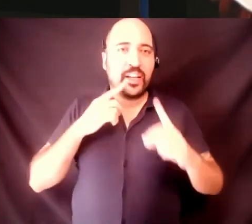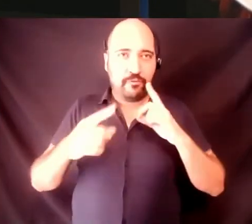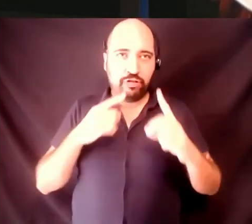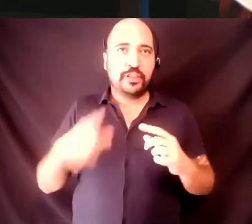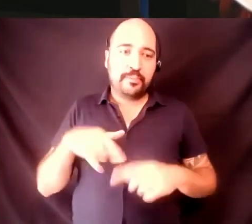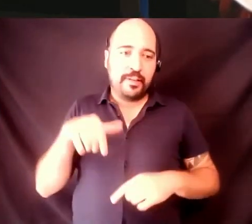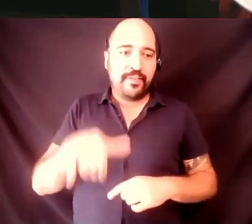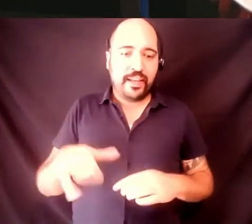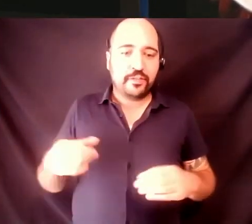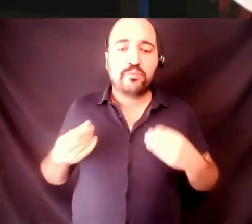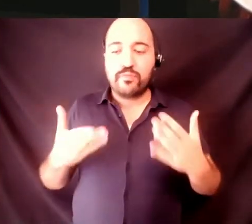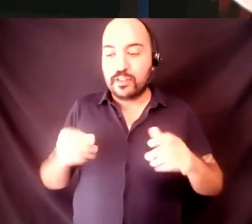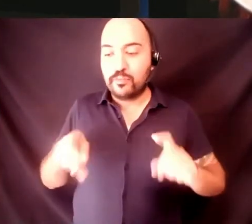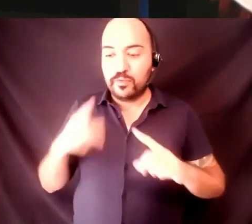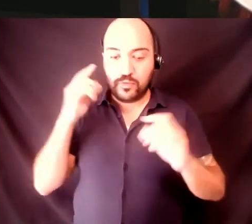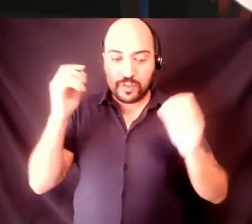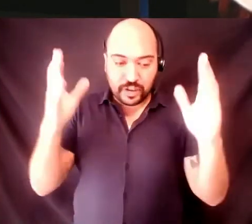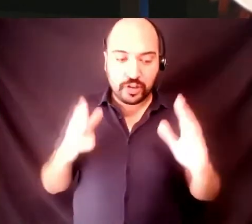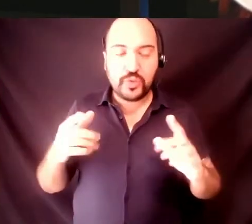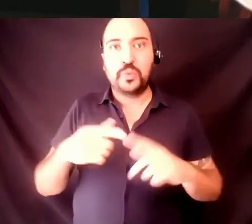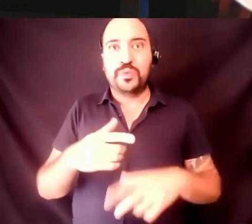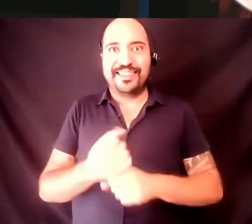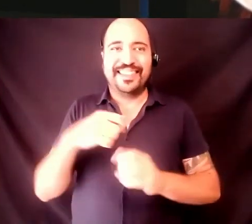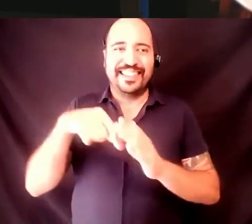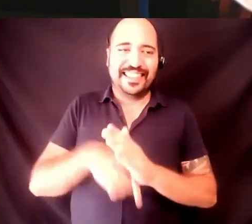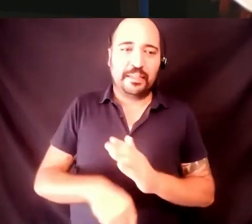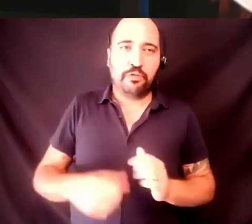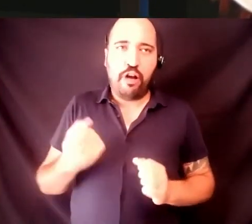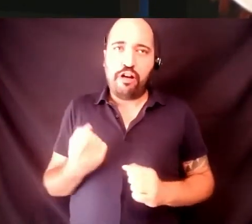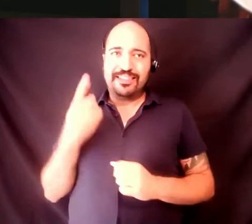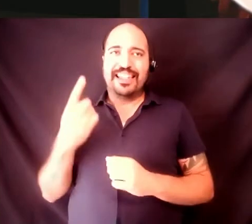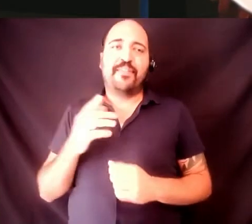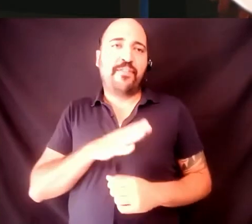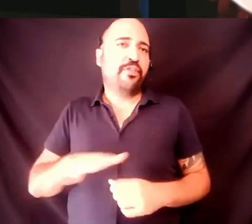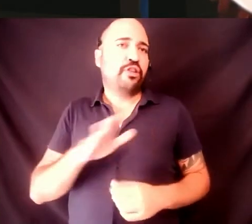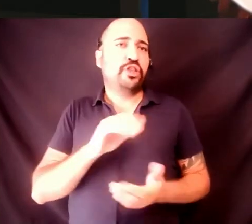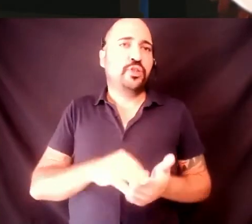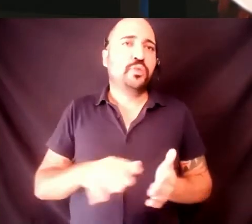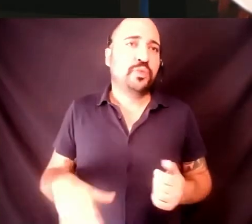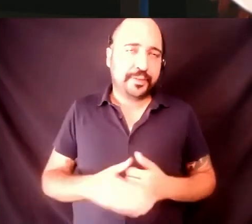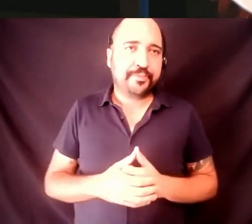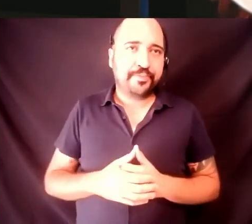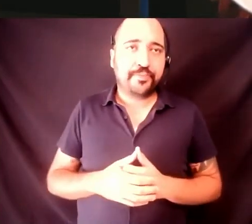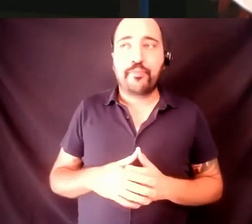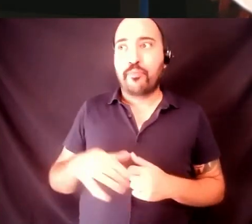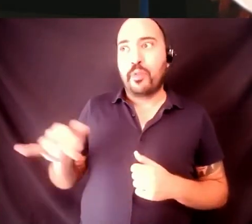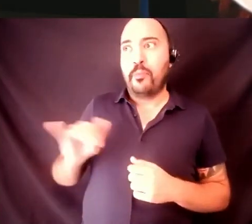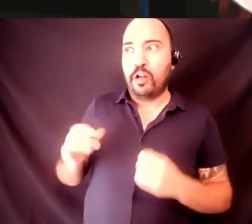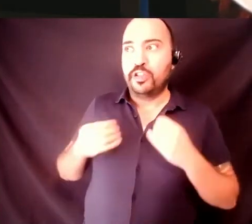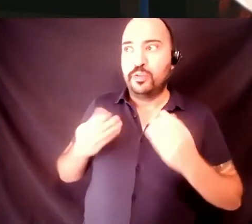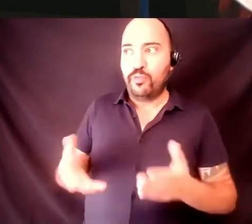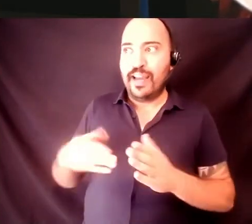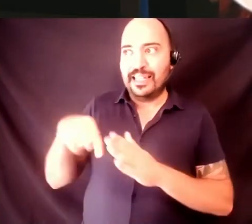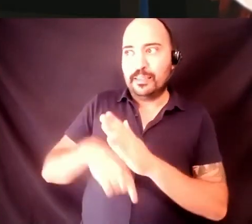It provides opportunities for teachers to get a deeper understanding of their students, but it also provides opportunities for the teacher to introduce different